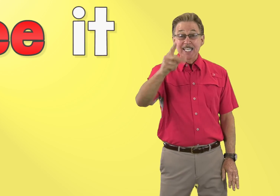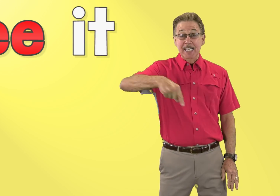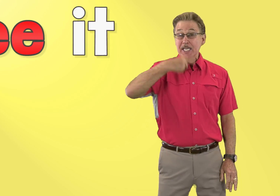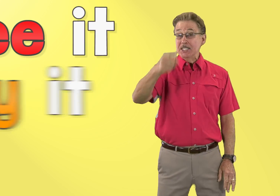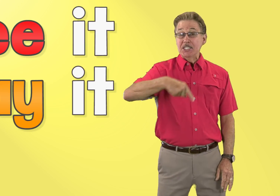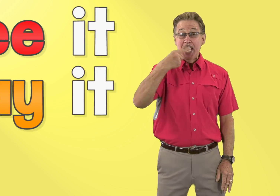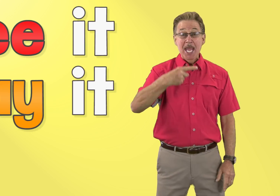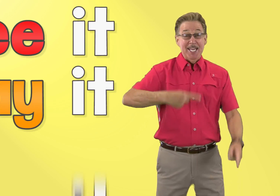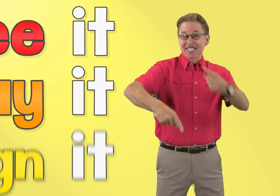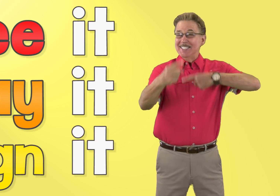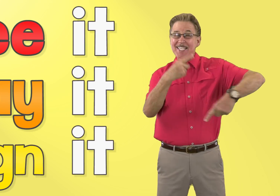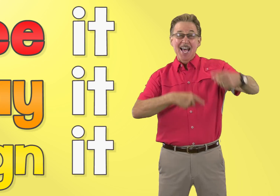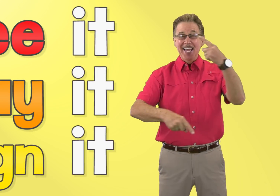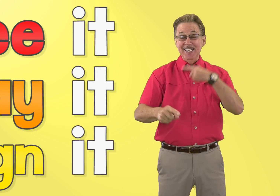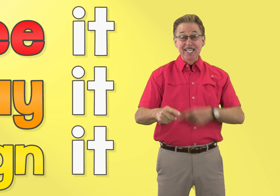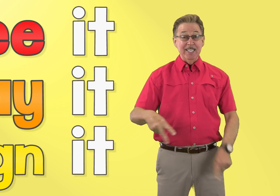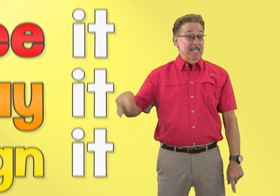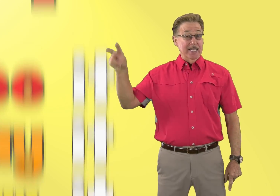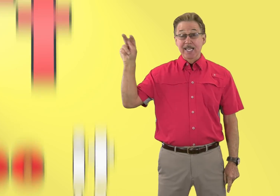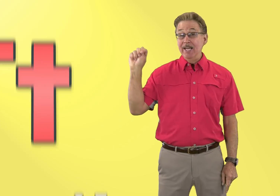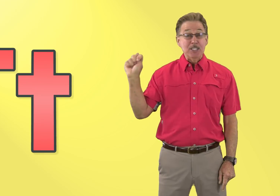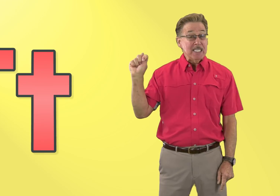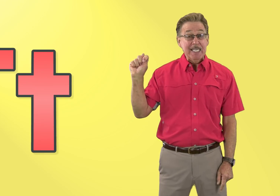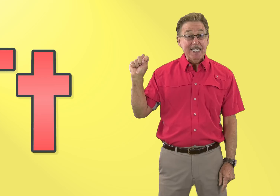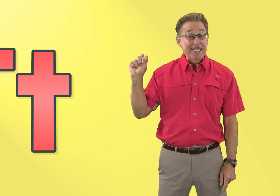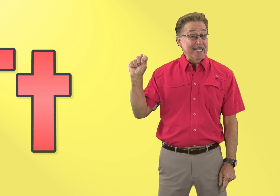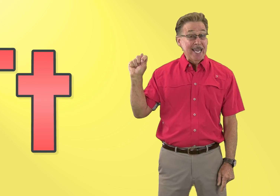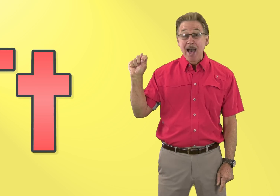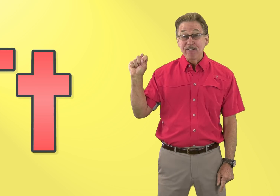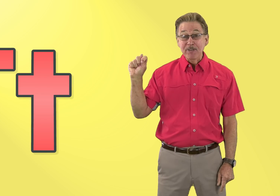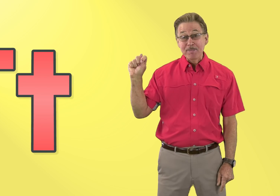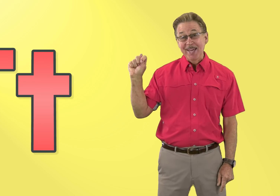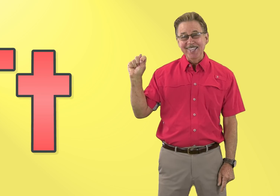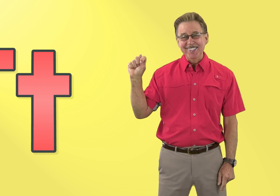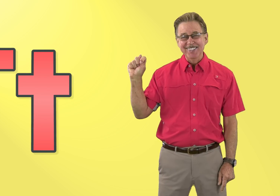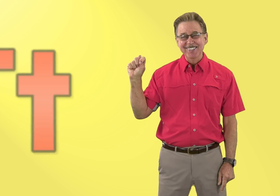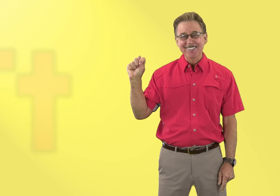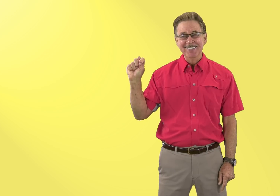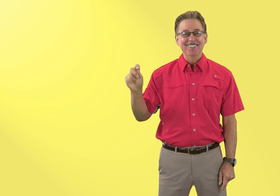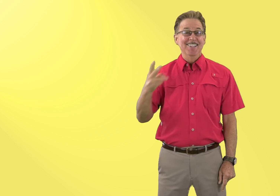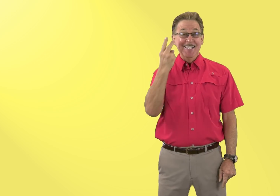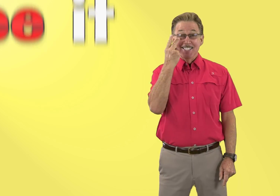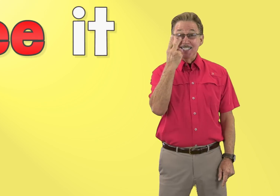See it, Say it, Sign it Letter T t in the alphabet